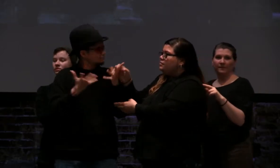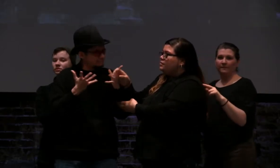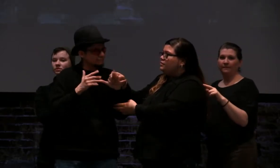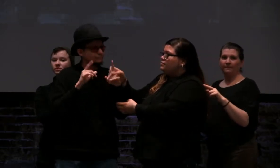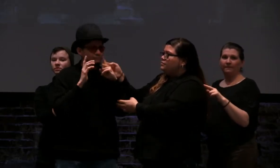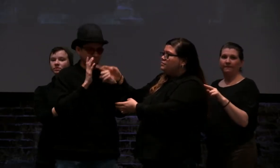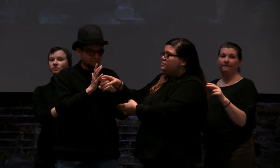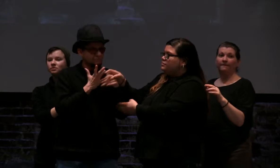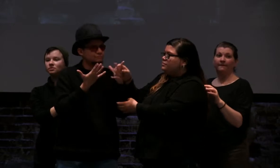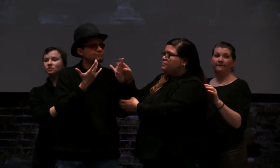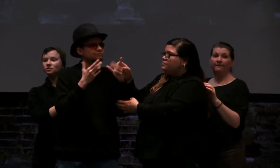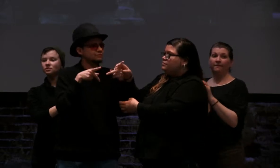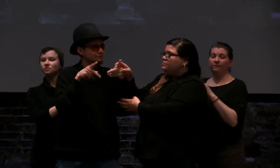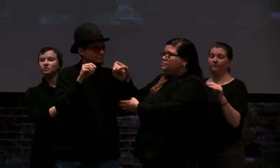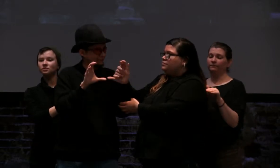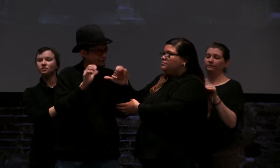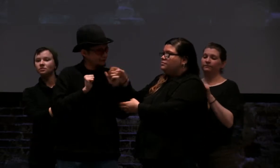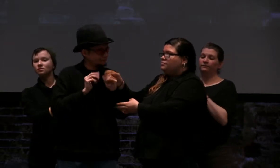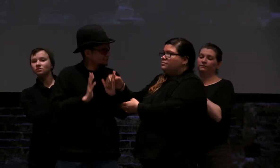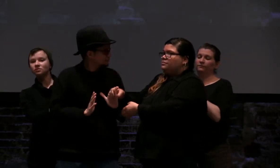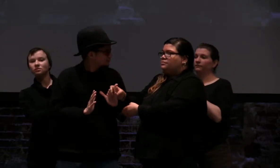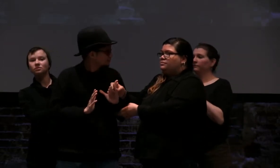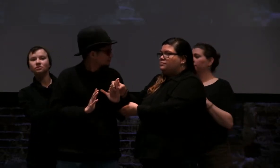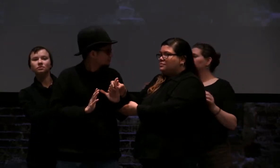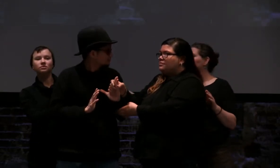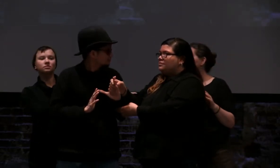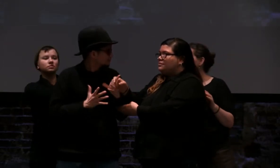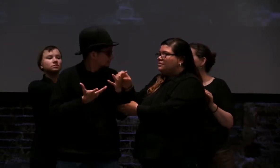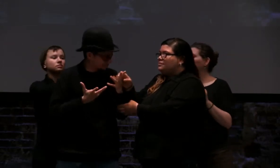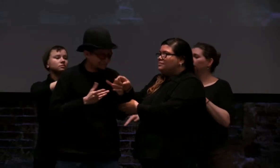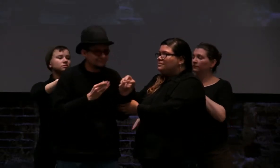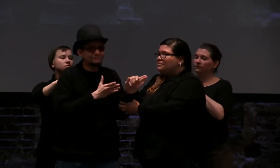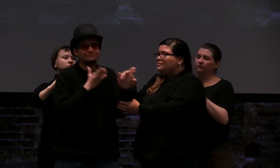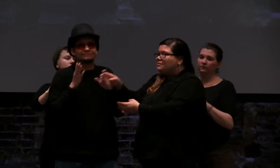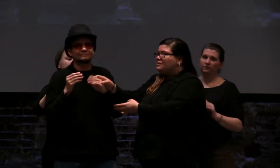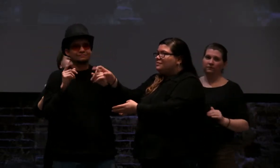[Male Interpreter] And now I'm looking forward to seeing the different space makers,